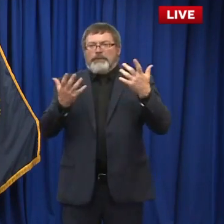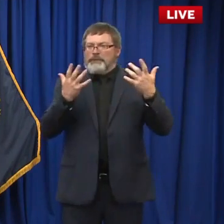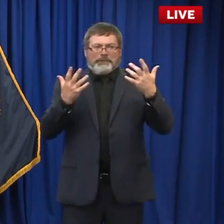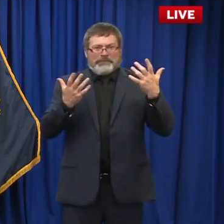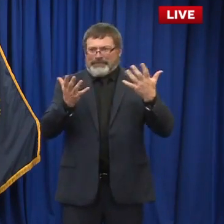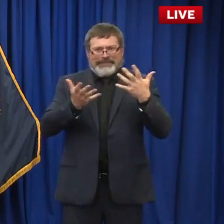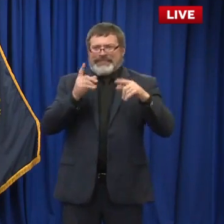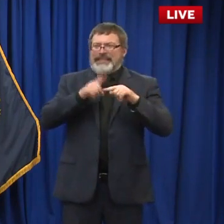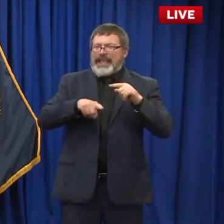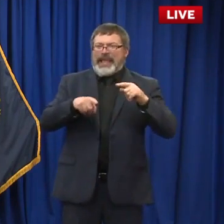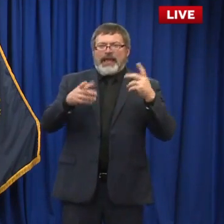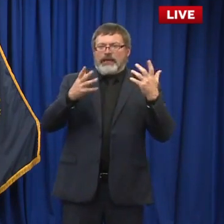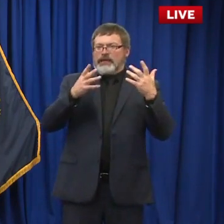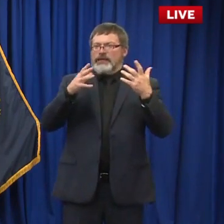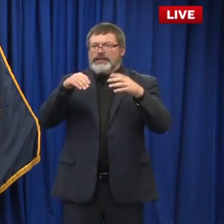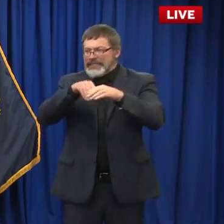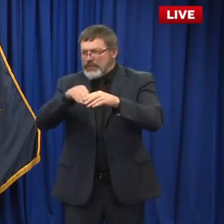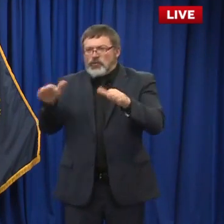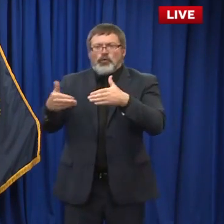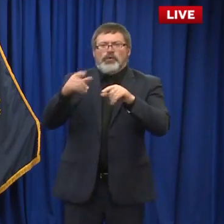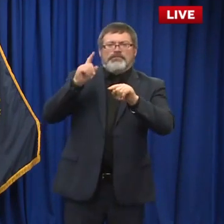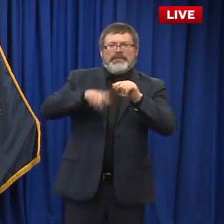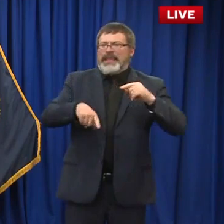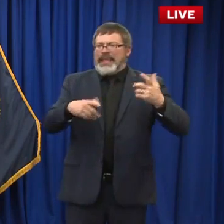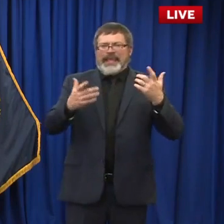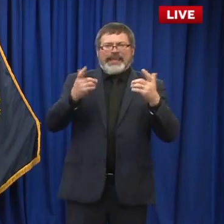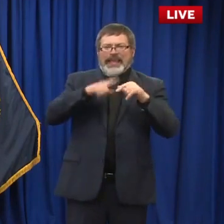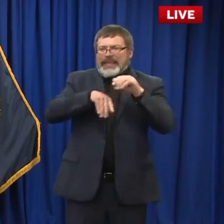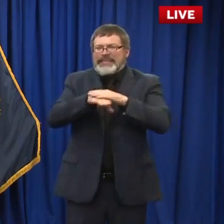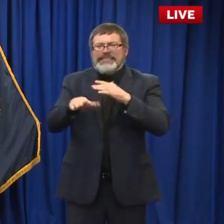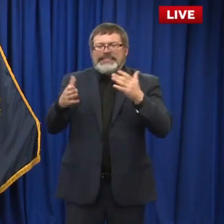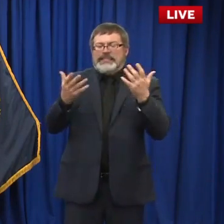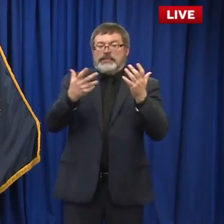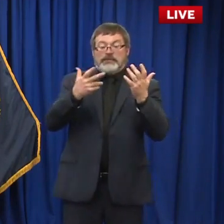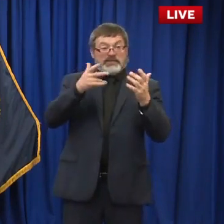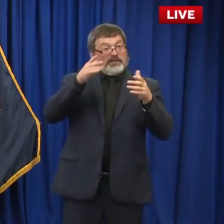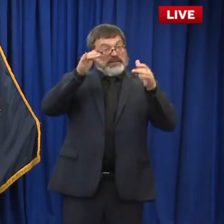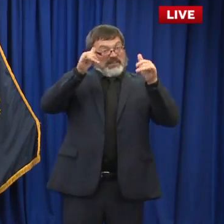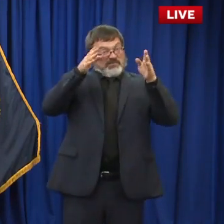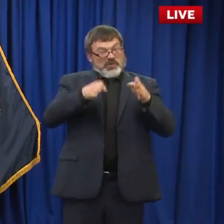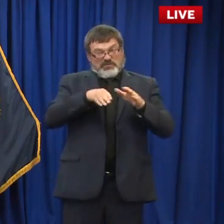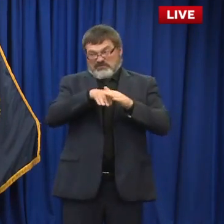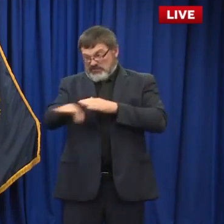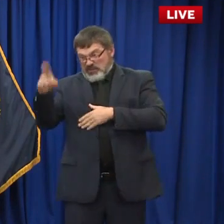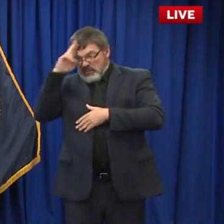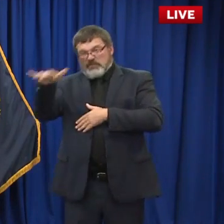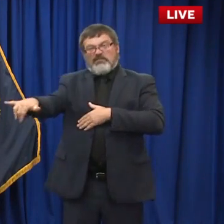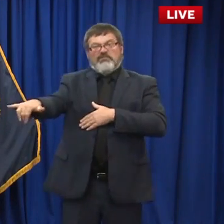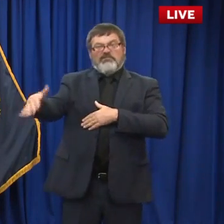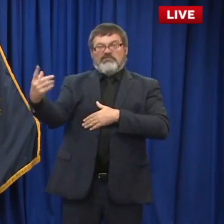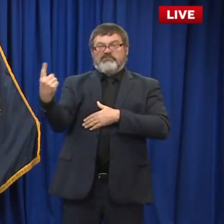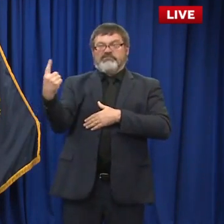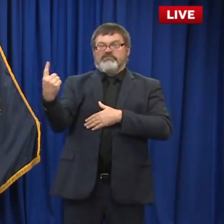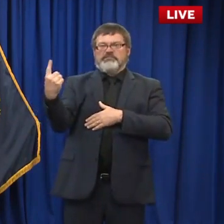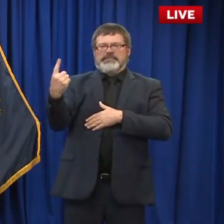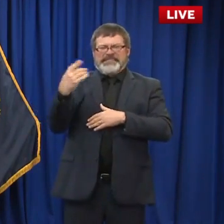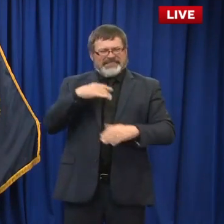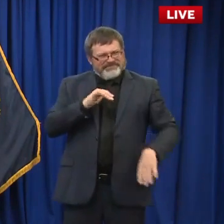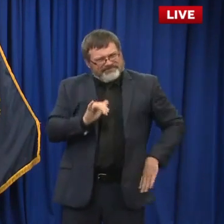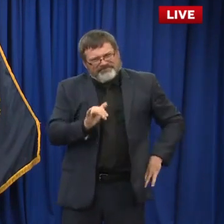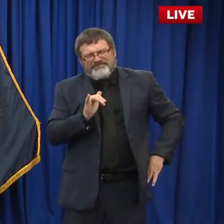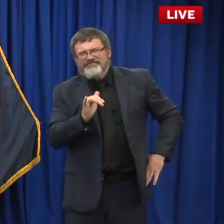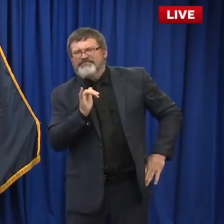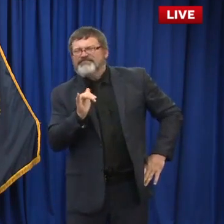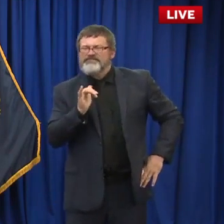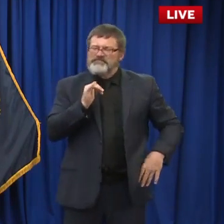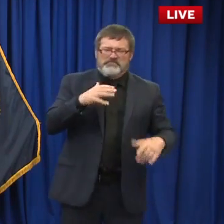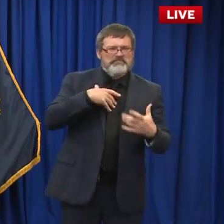ONE TO THE HOSPITAL, EITHER TO THE EMERGENCY ROOM OR FOR AN INPATIENT STAY AND THEY'RE NOT ABLE TO GO INTO THE HOSPITAL WITH THEM.